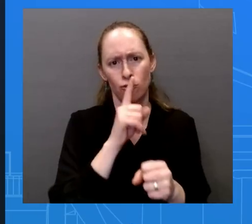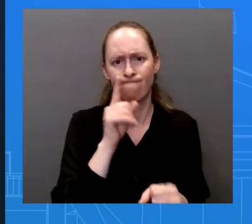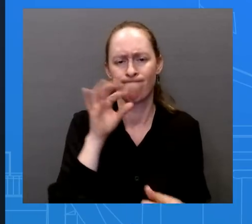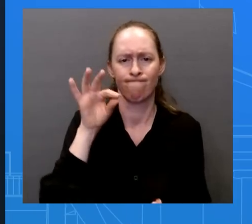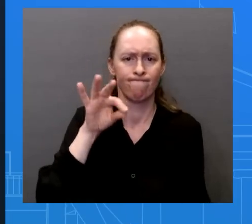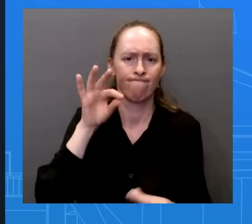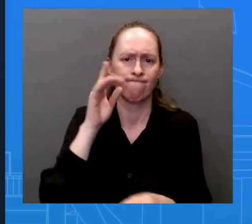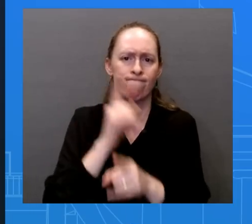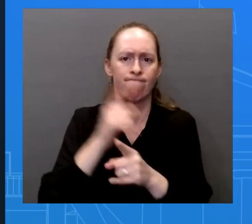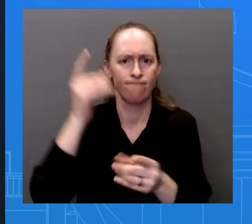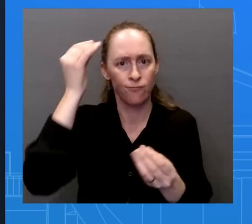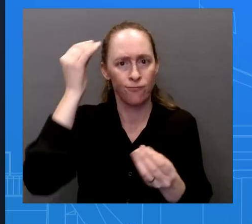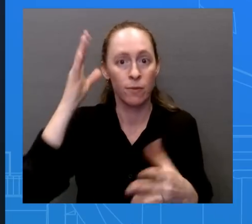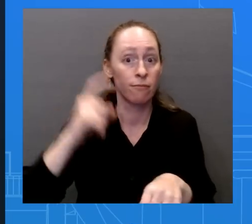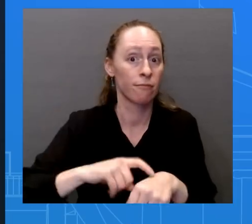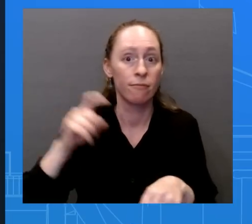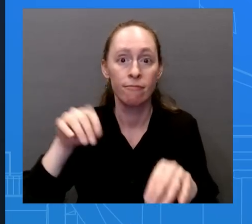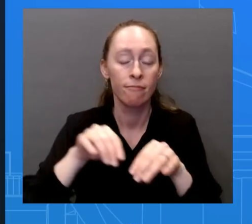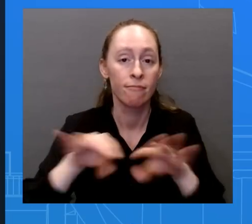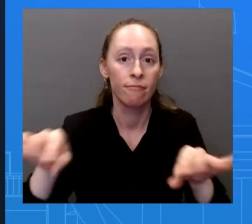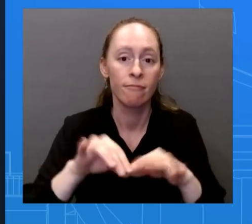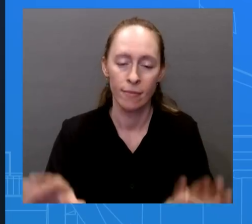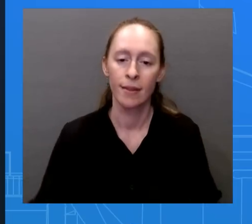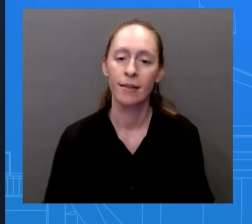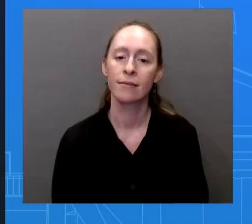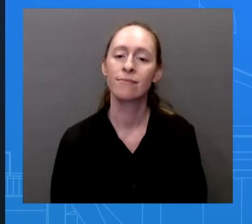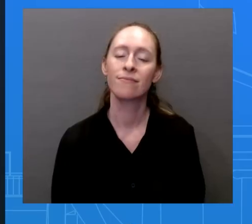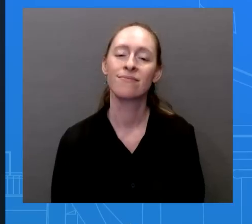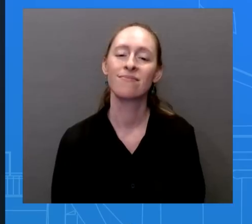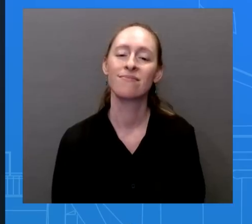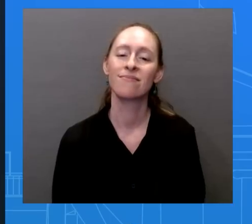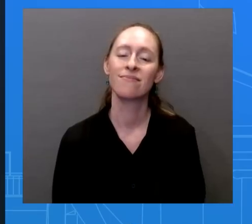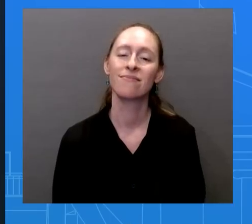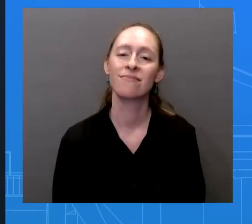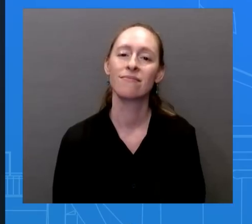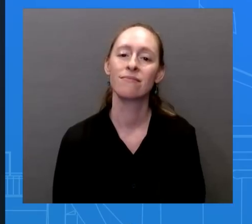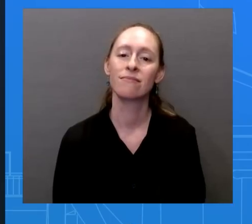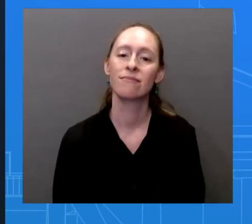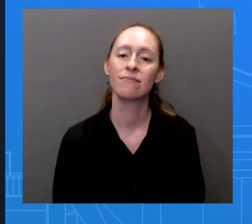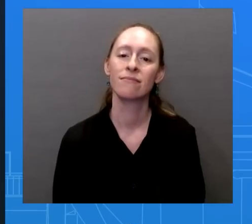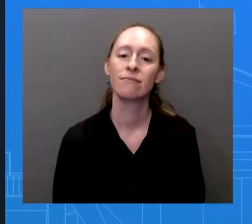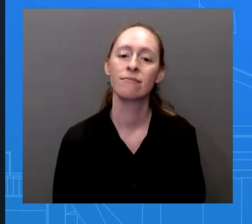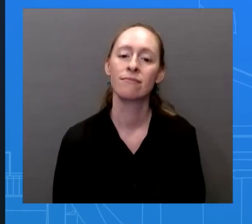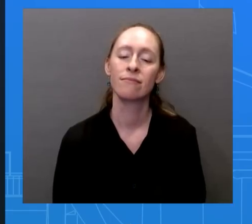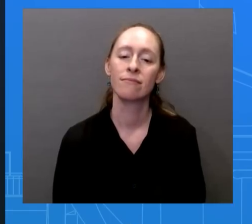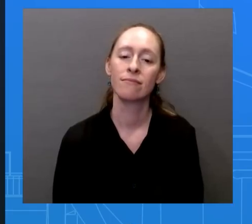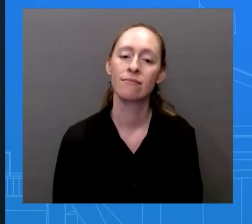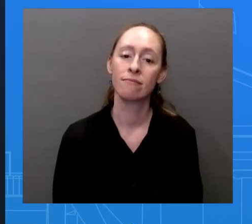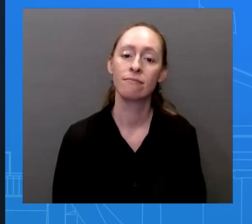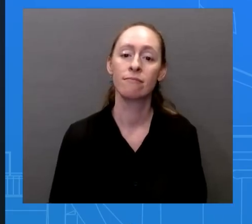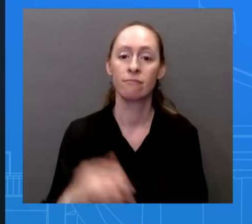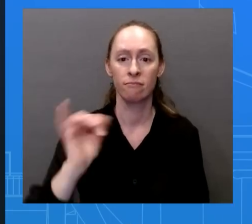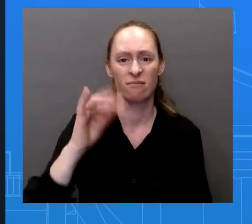to go after scammers. So, we were very transparent and showed out -- showed our policy and what we would do in that regard.